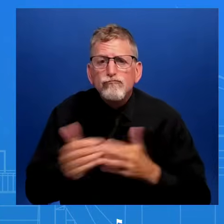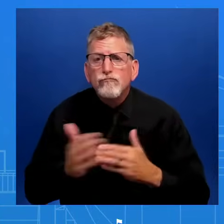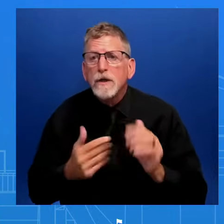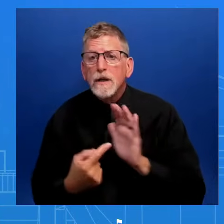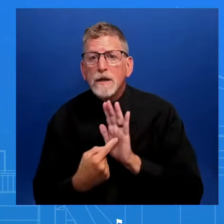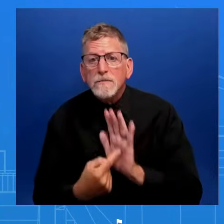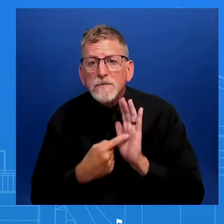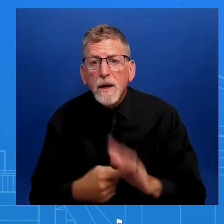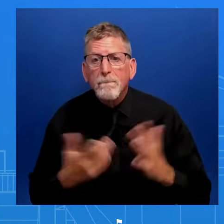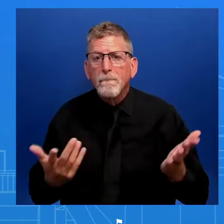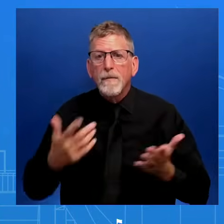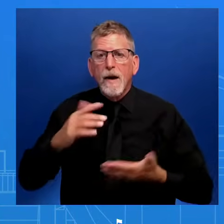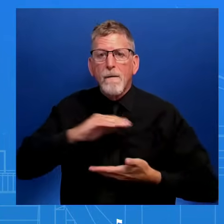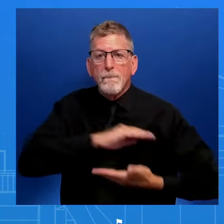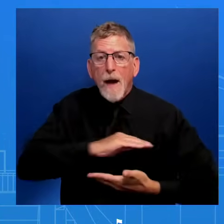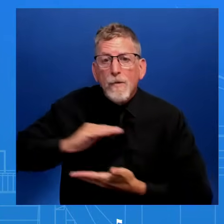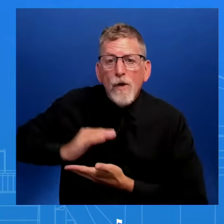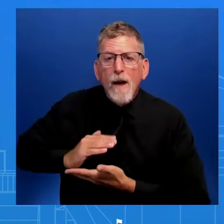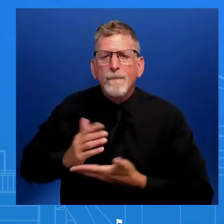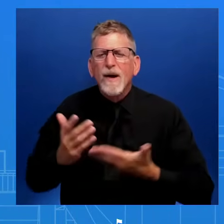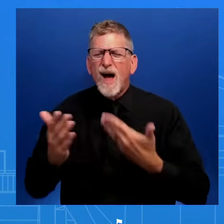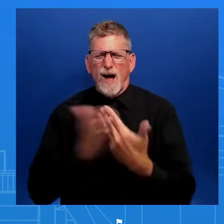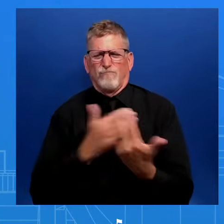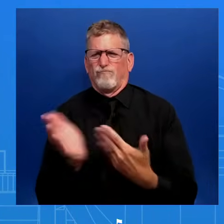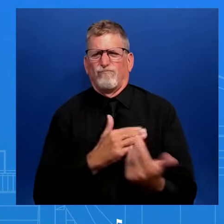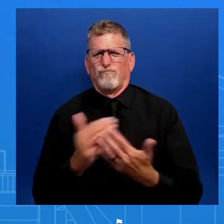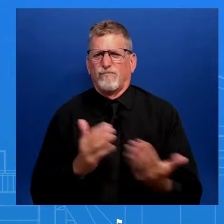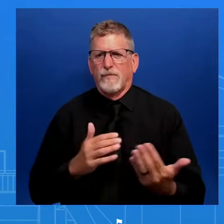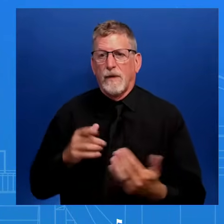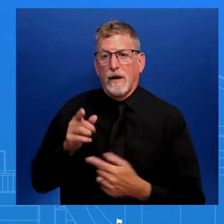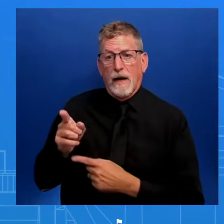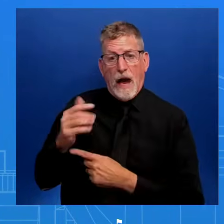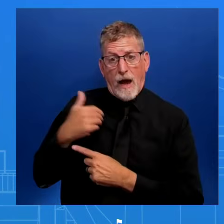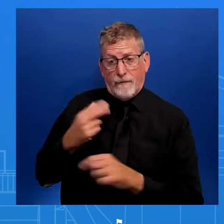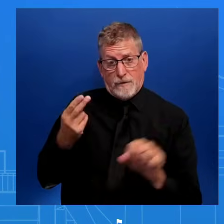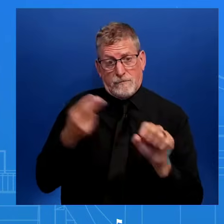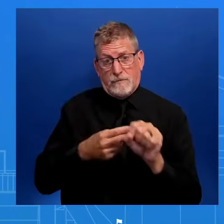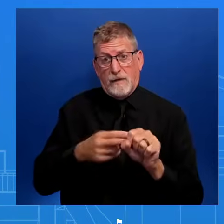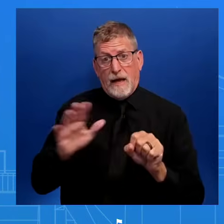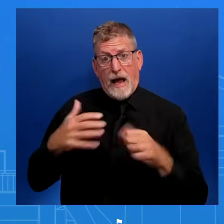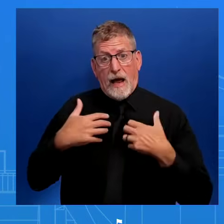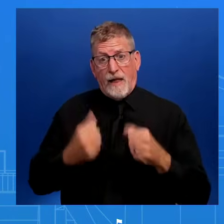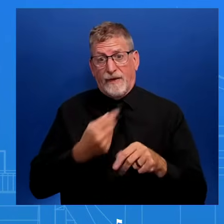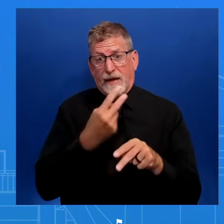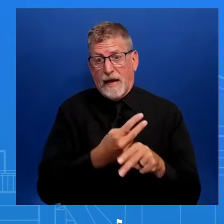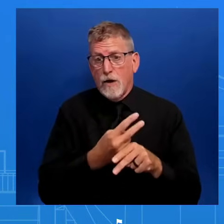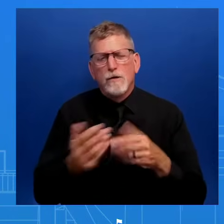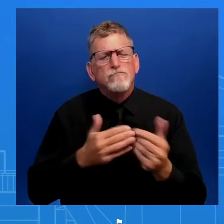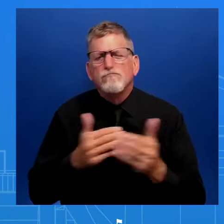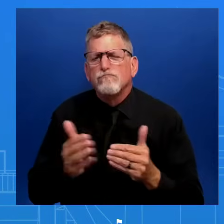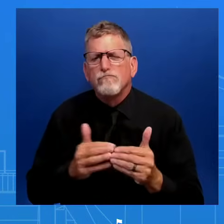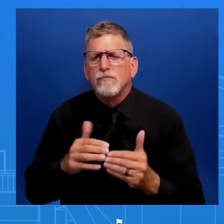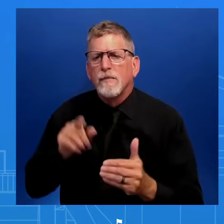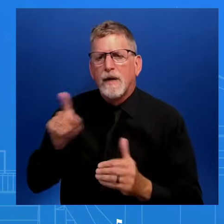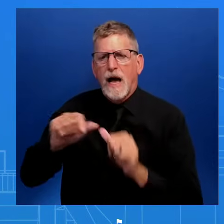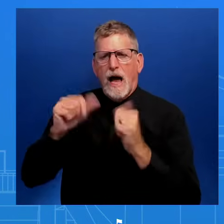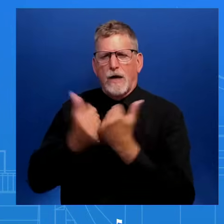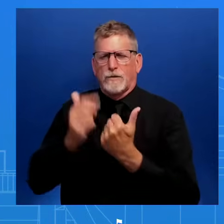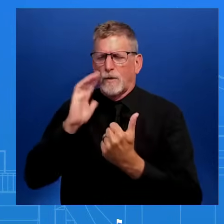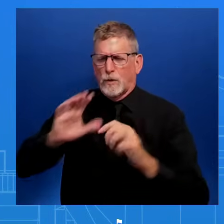and happy to circle back. I haven't said that word -- -- The Press: Thank you very much. On Vladimir Putin. Ms. Jean-Pierre: Okay. Vladimir Putin. So -- Putin. So, first, the --